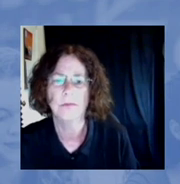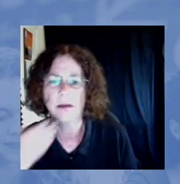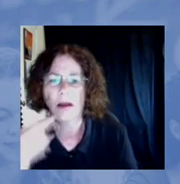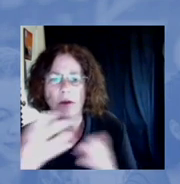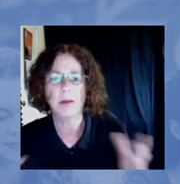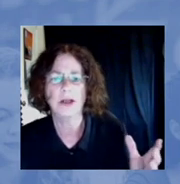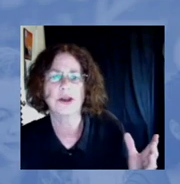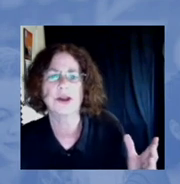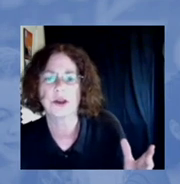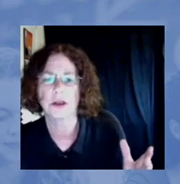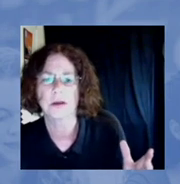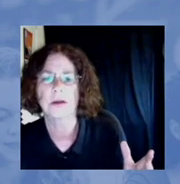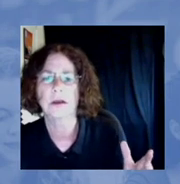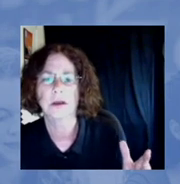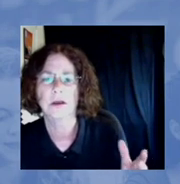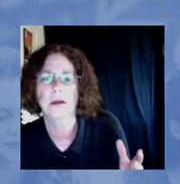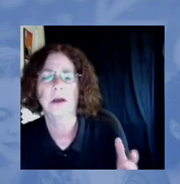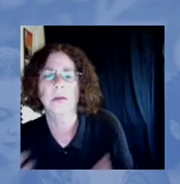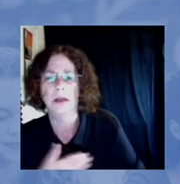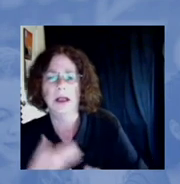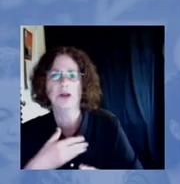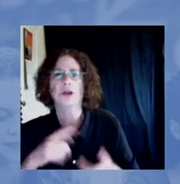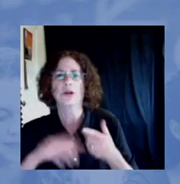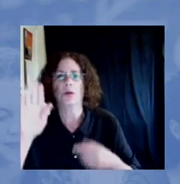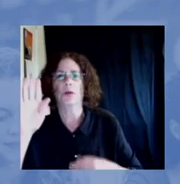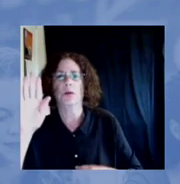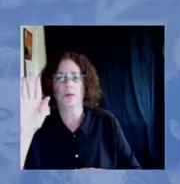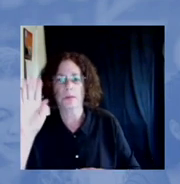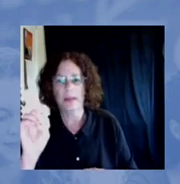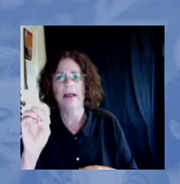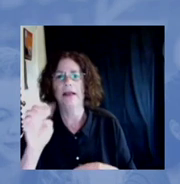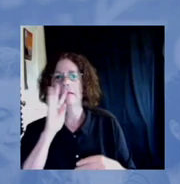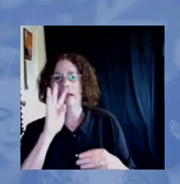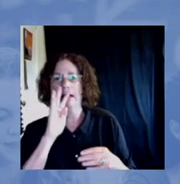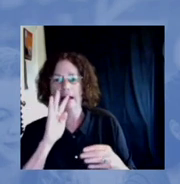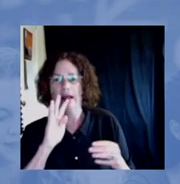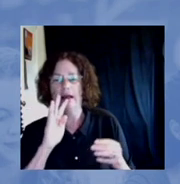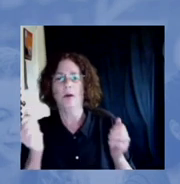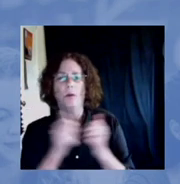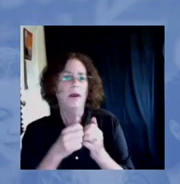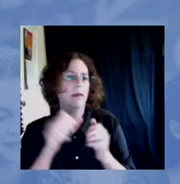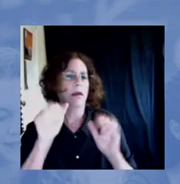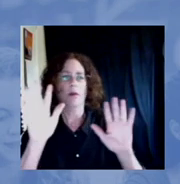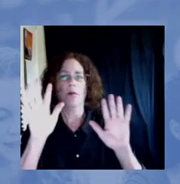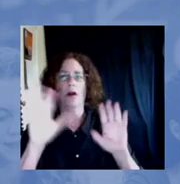IT'S A PLEASURE TO BE SPEAKING ALONGSIDE VIRTUALLY SUCH A REMARKABLE GROUP OF INDIVIDUALS.